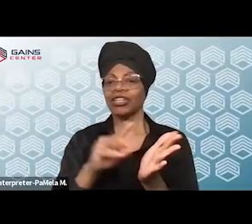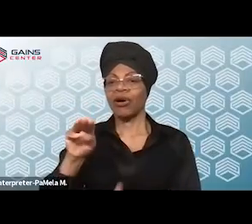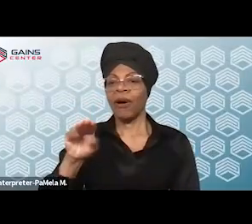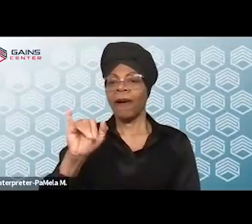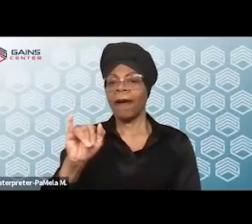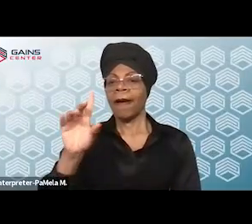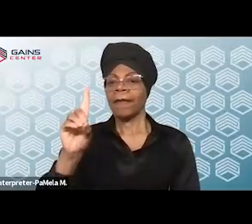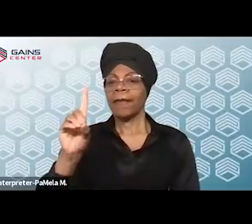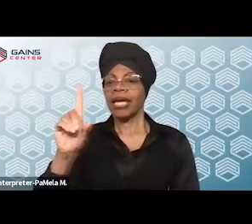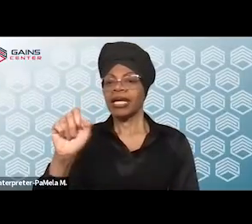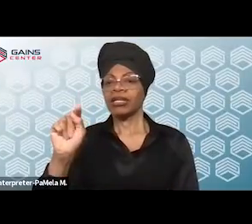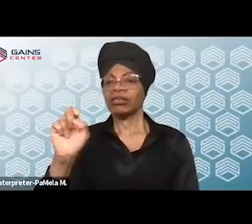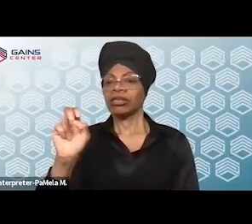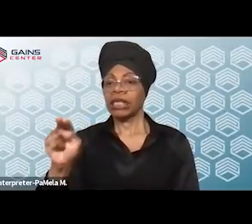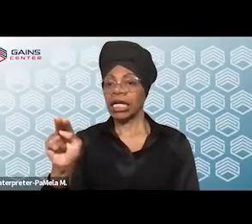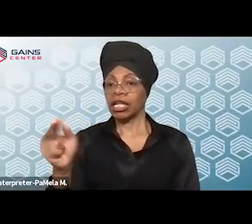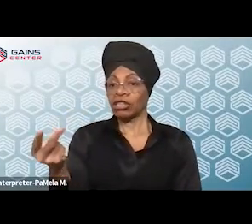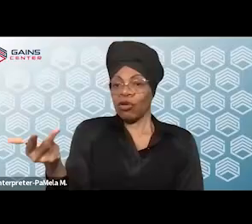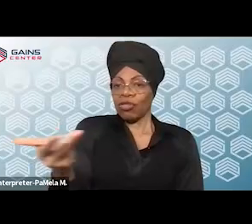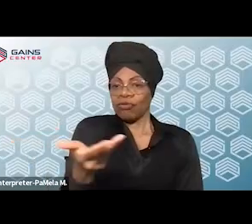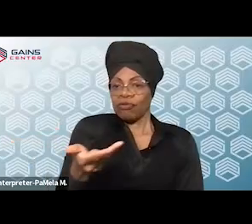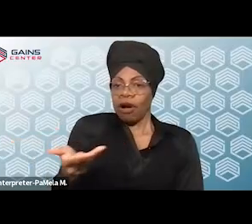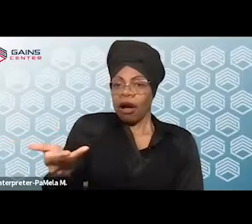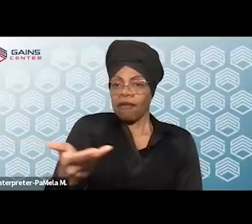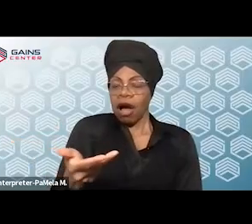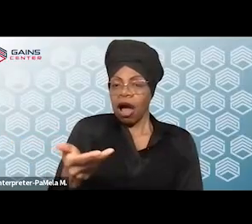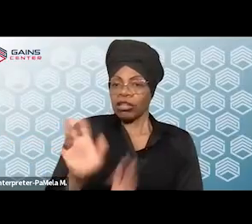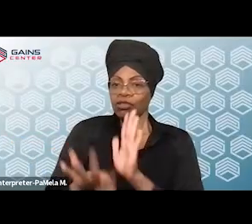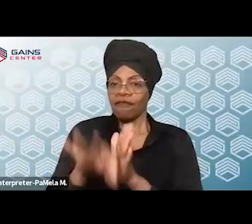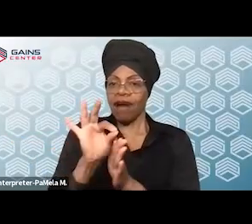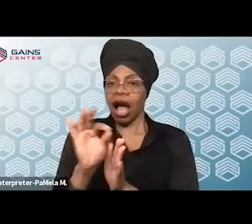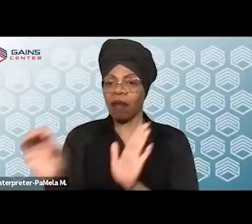and we found that there were zero published articles